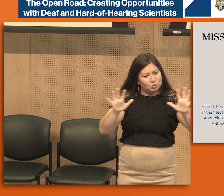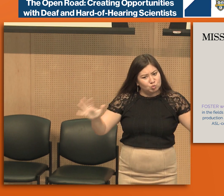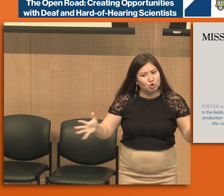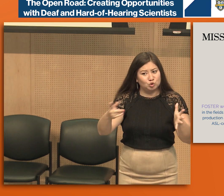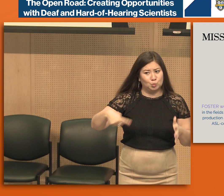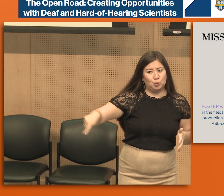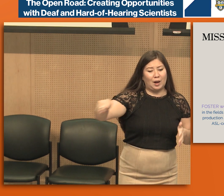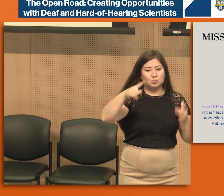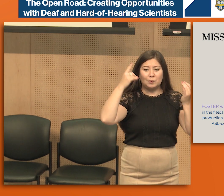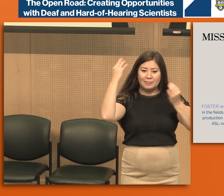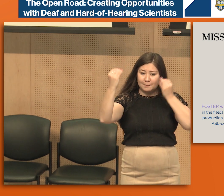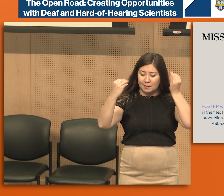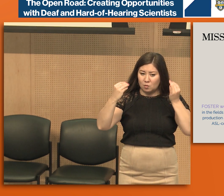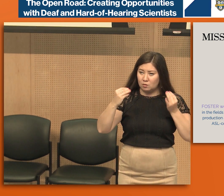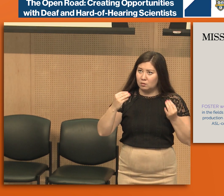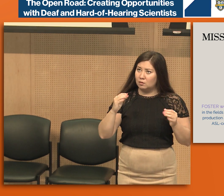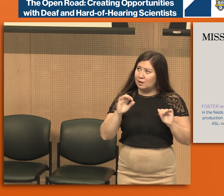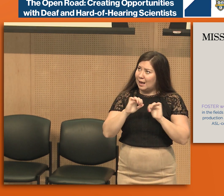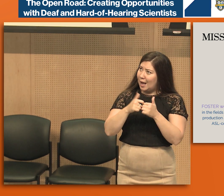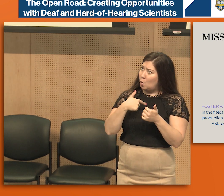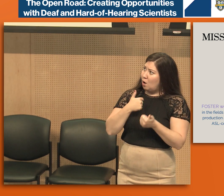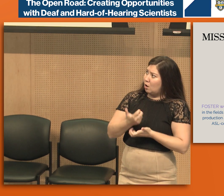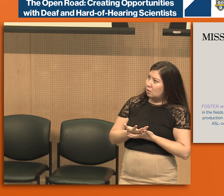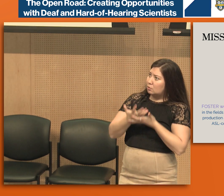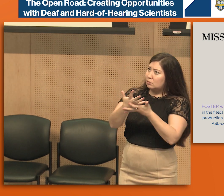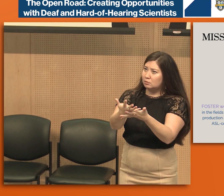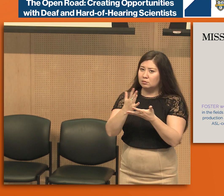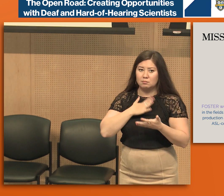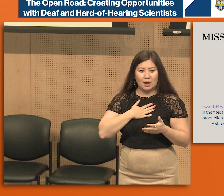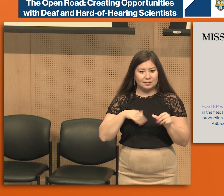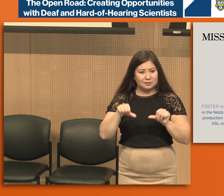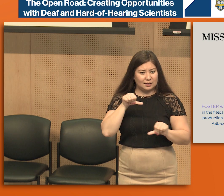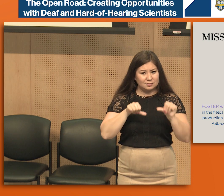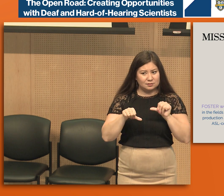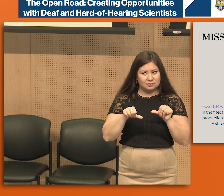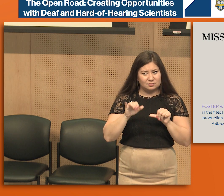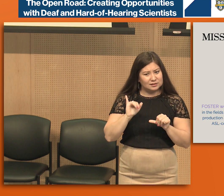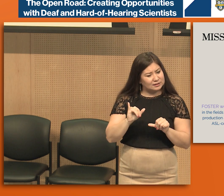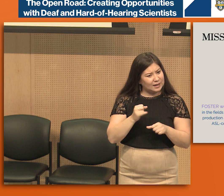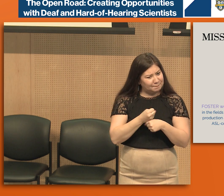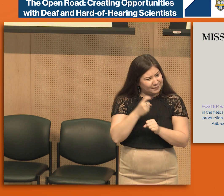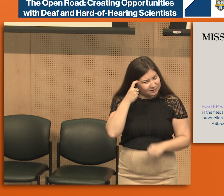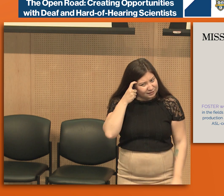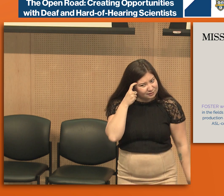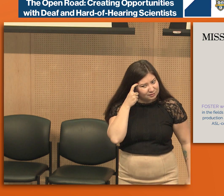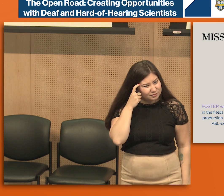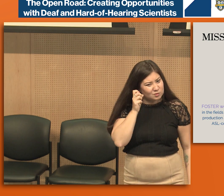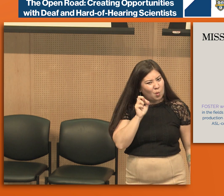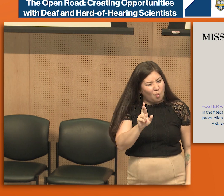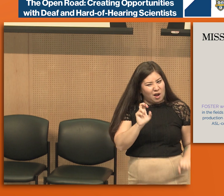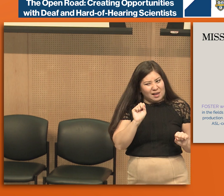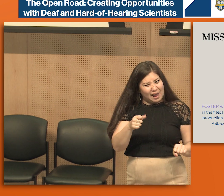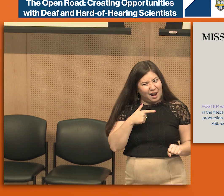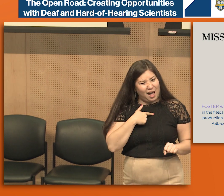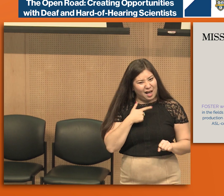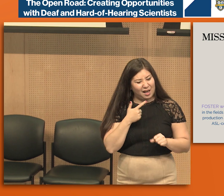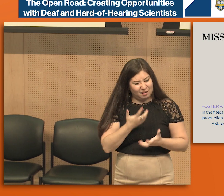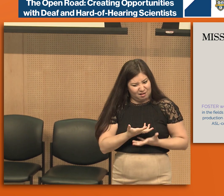We want to encourage the community to think about how would you express those science terms in a way that makes sense?